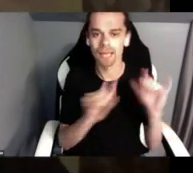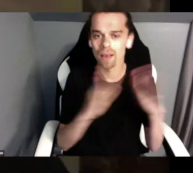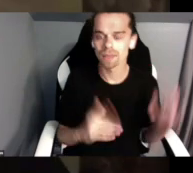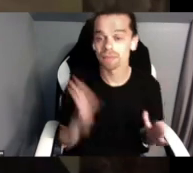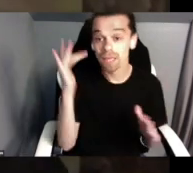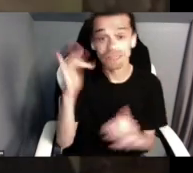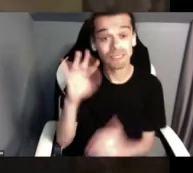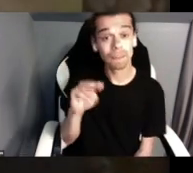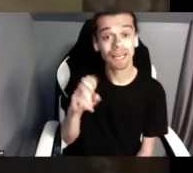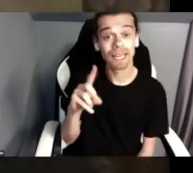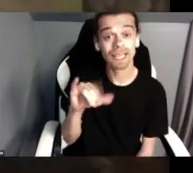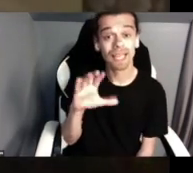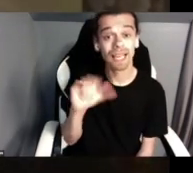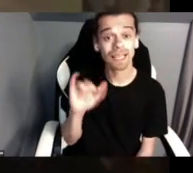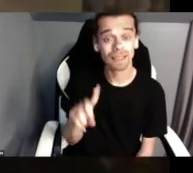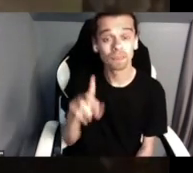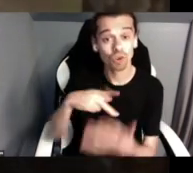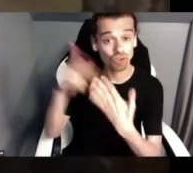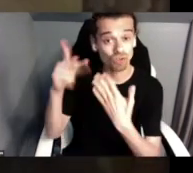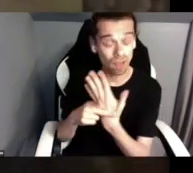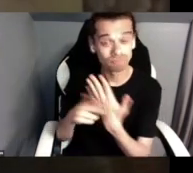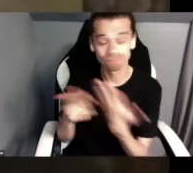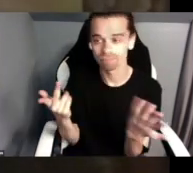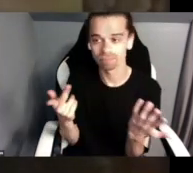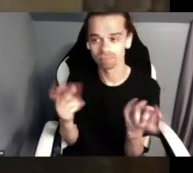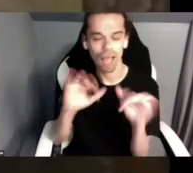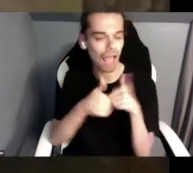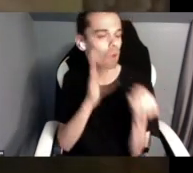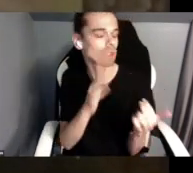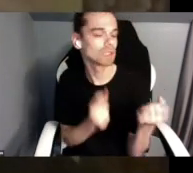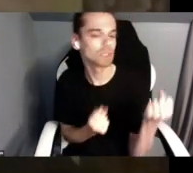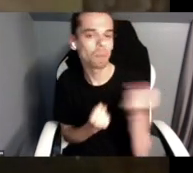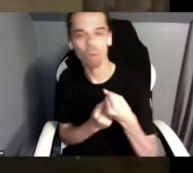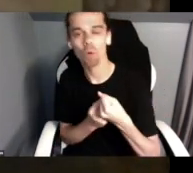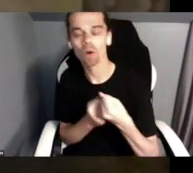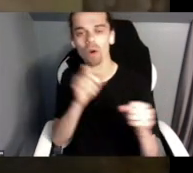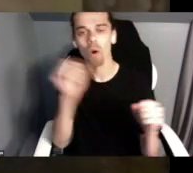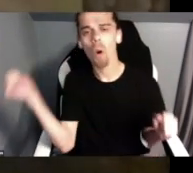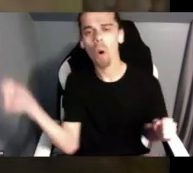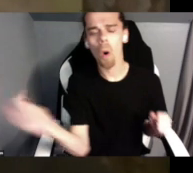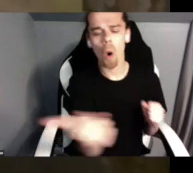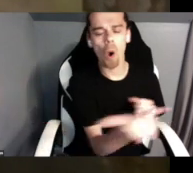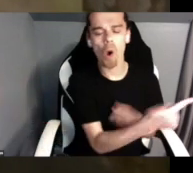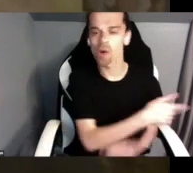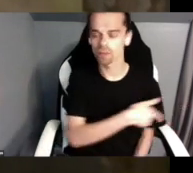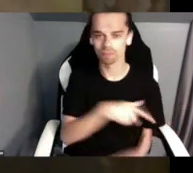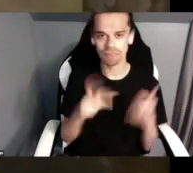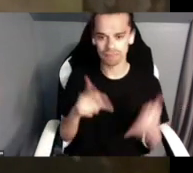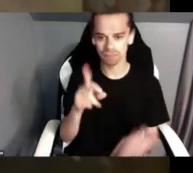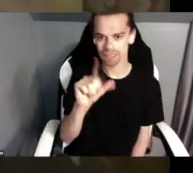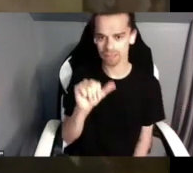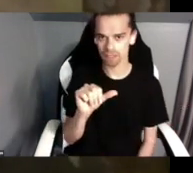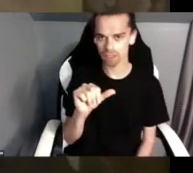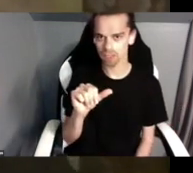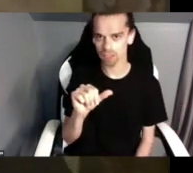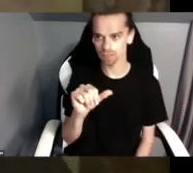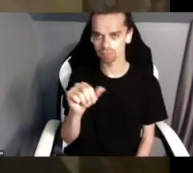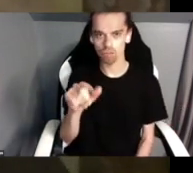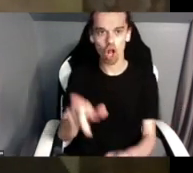How are we going to support all people with disabilities with the long term services and support they need?